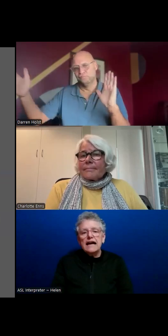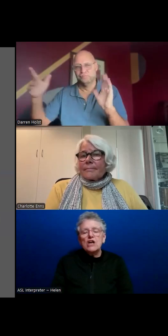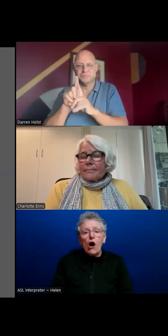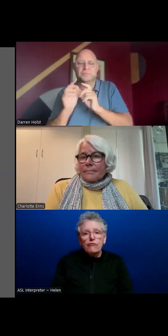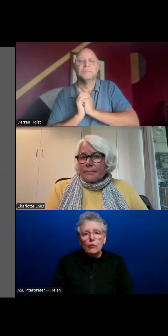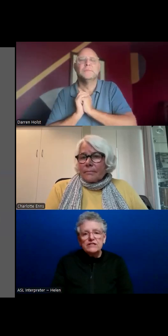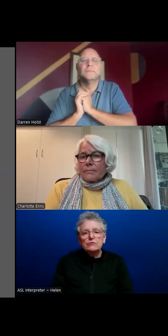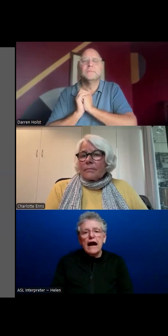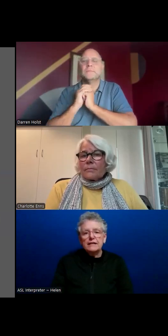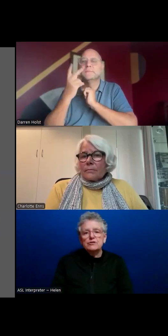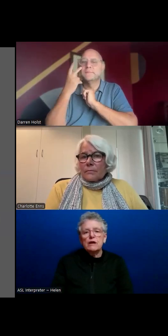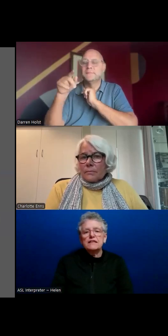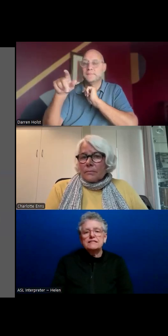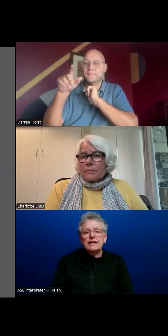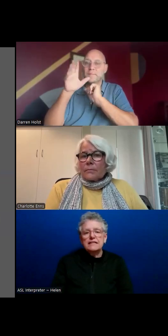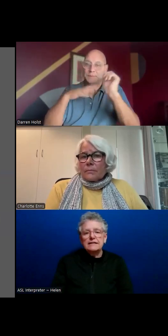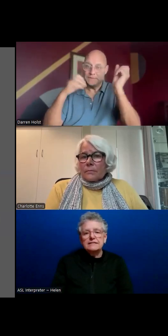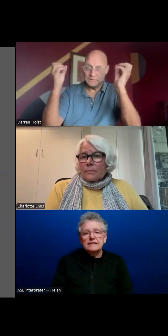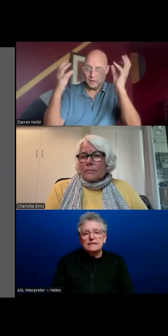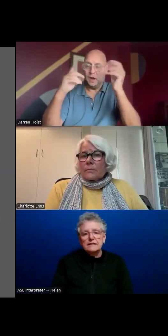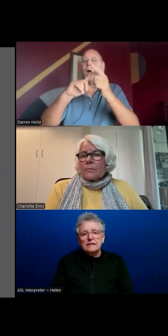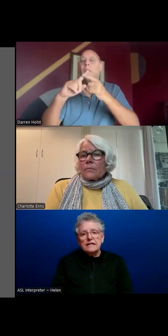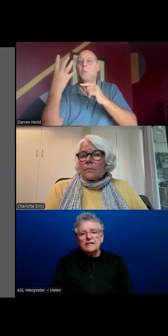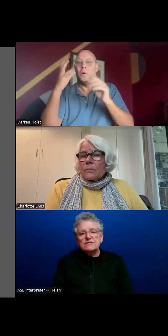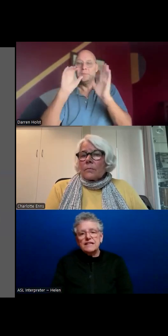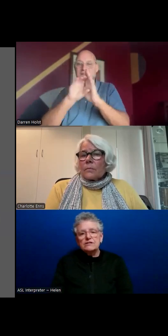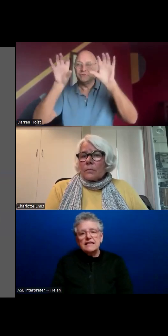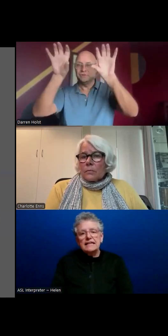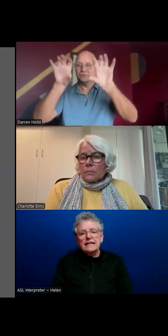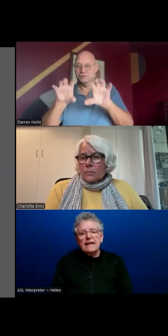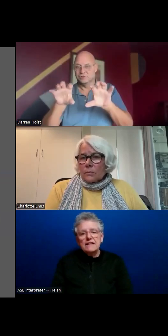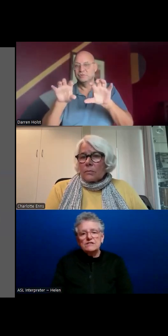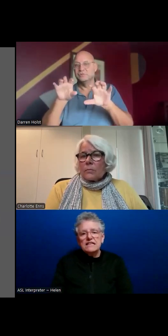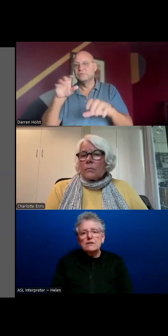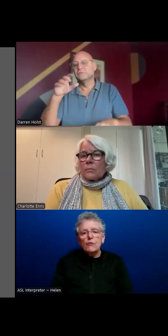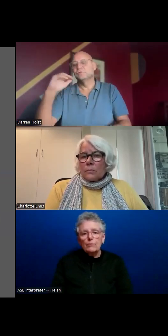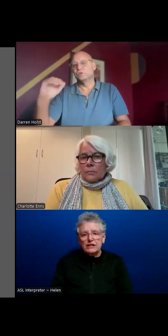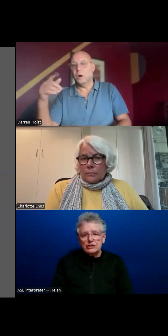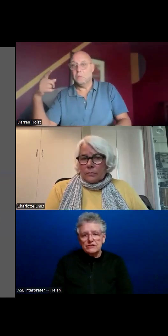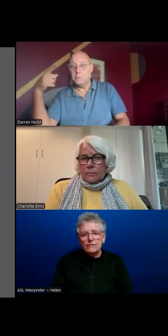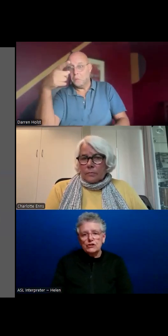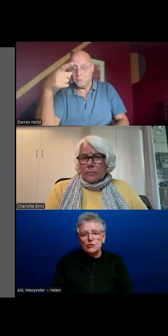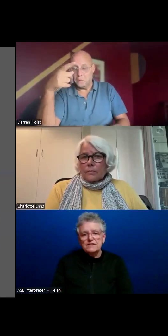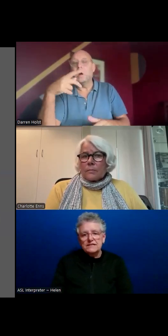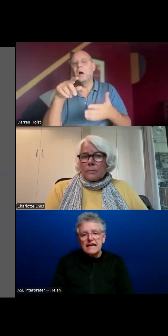It's the same woman who signs all 42 items throughout the entire test. You see her signing and then you see the four pictures,